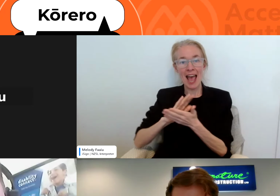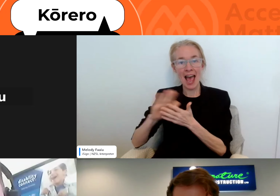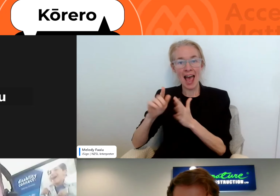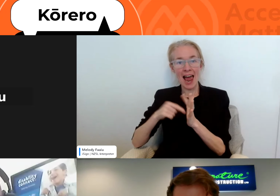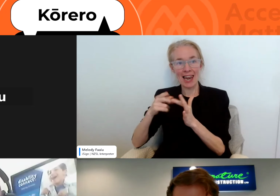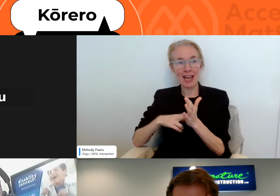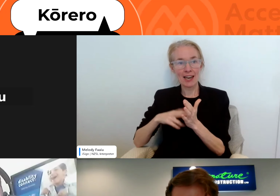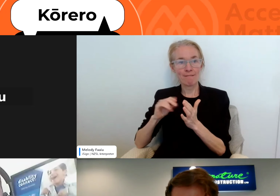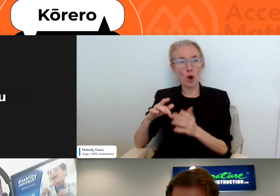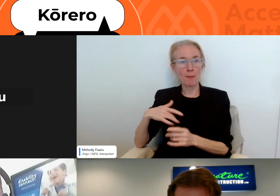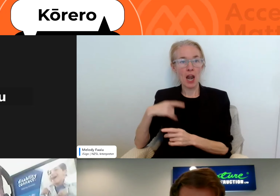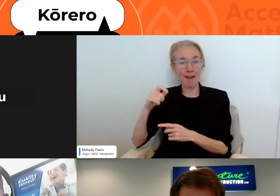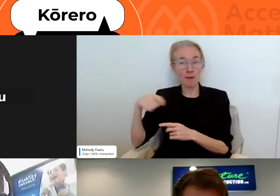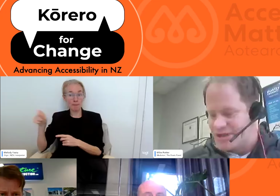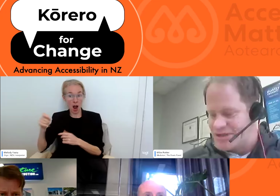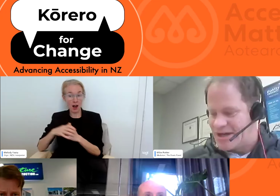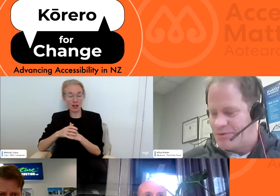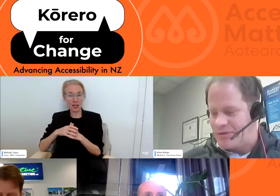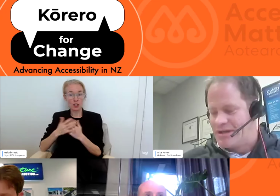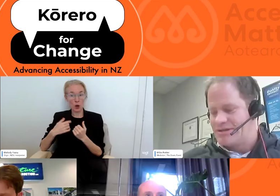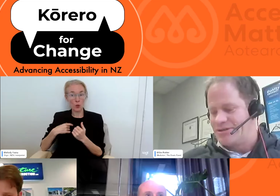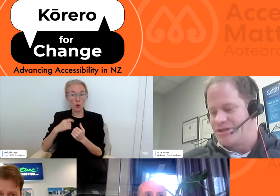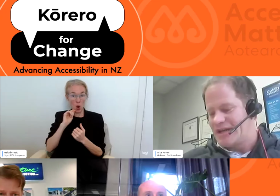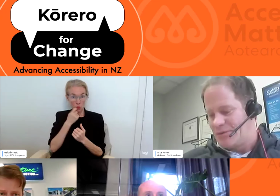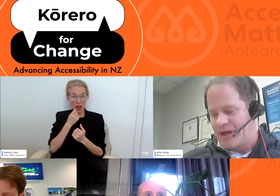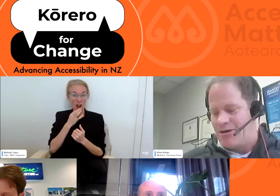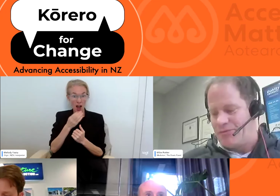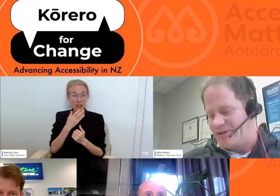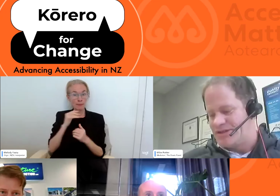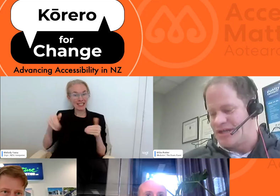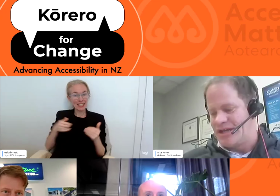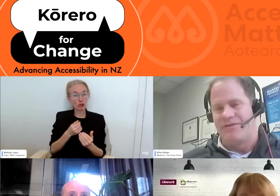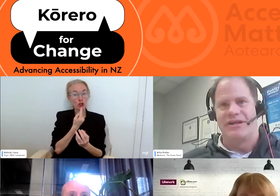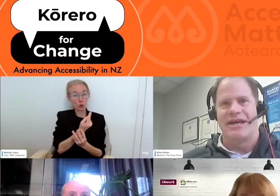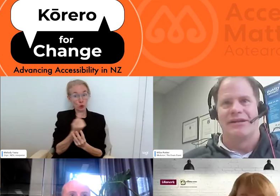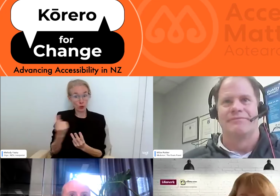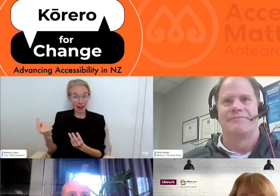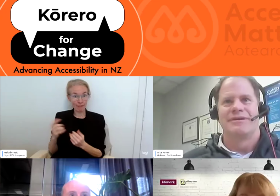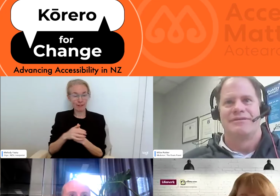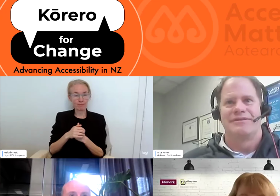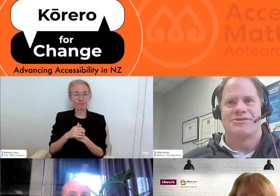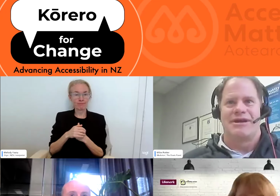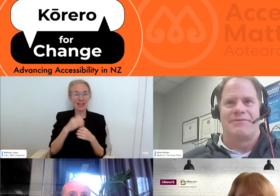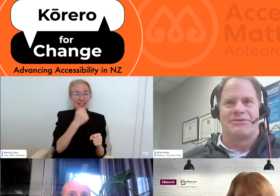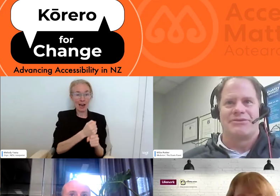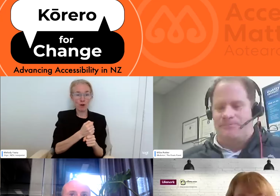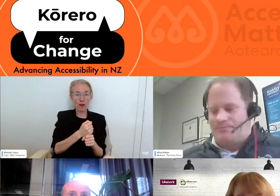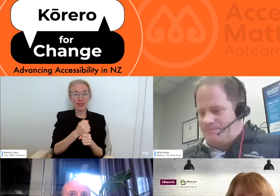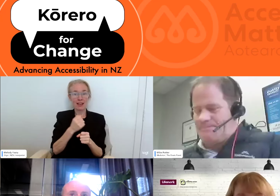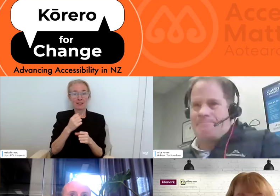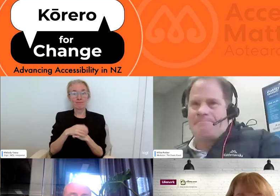of you would introduce yourself just in order to start with. So just start with Gareth and Steve and Helen. Good morning, my name's